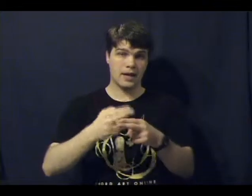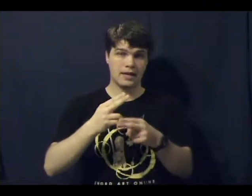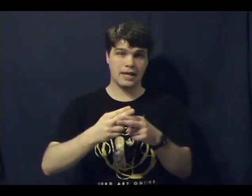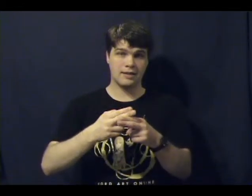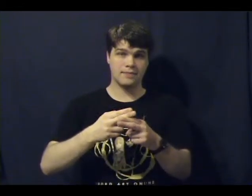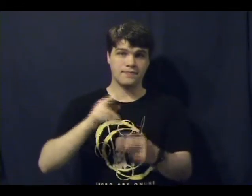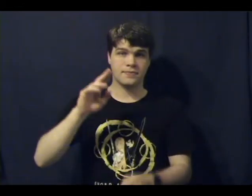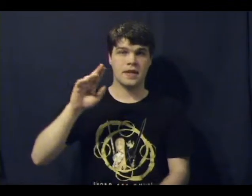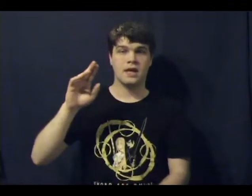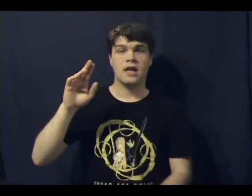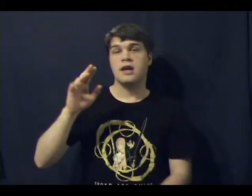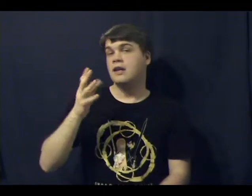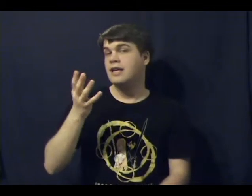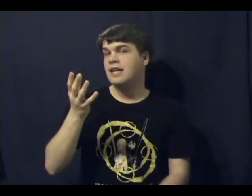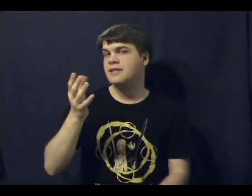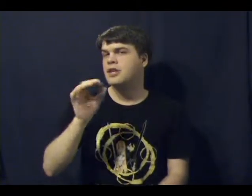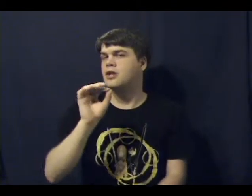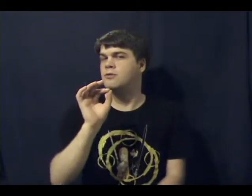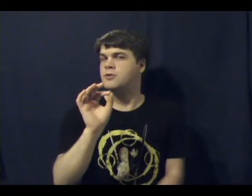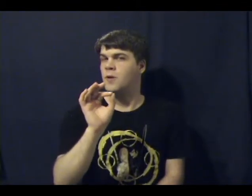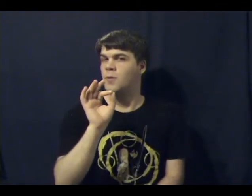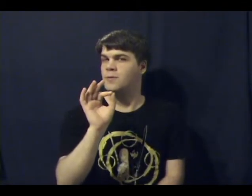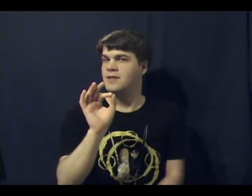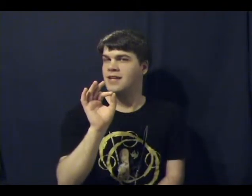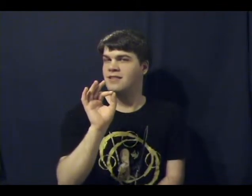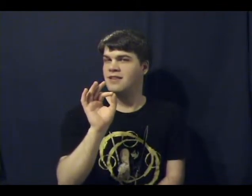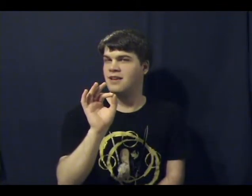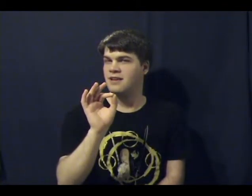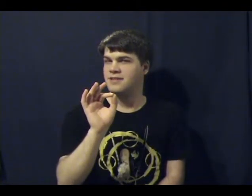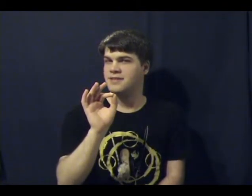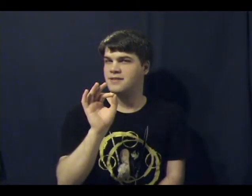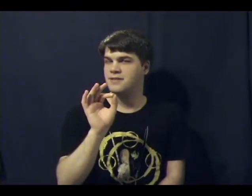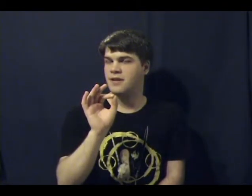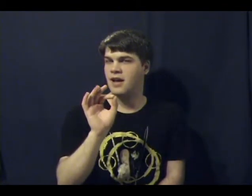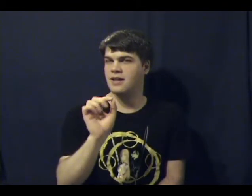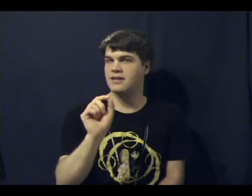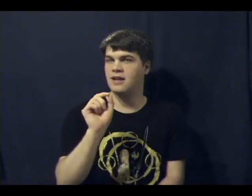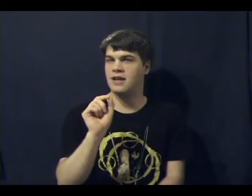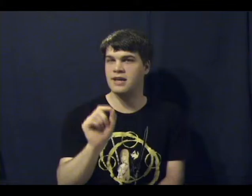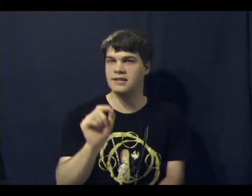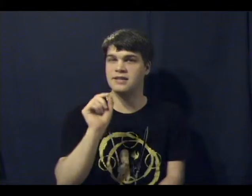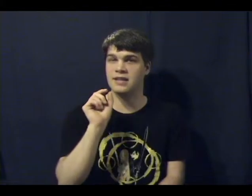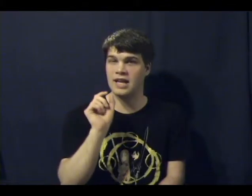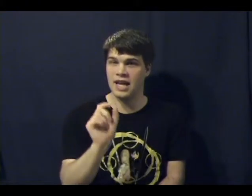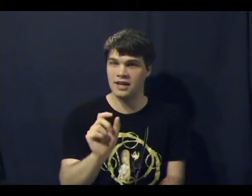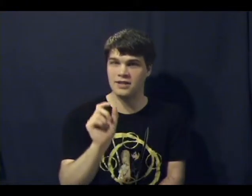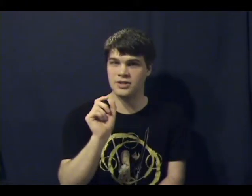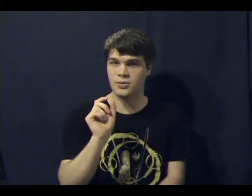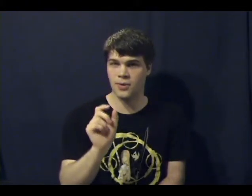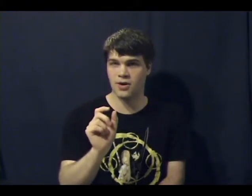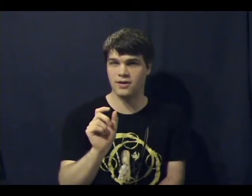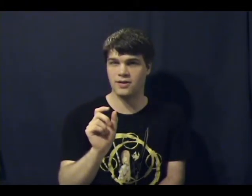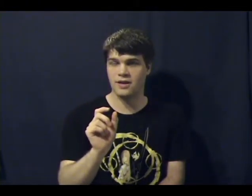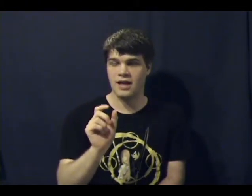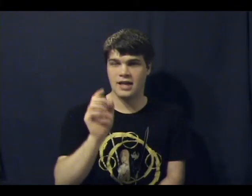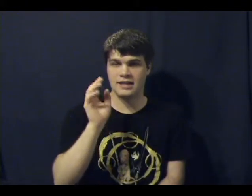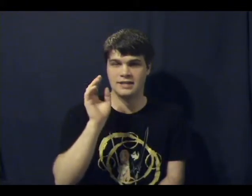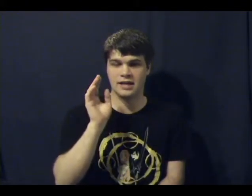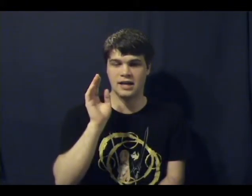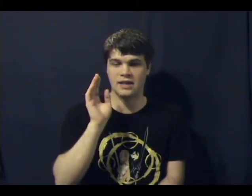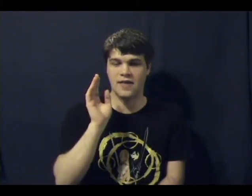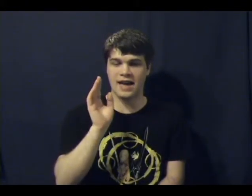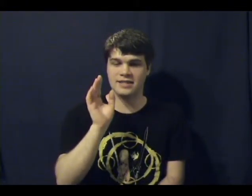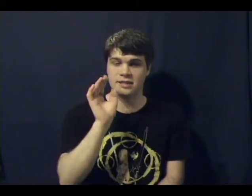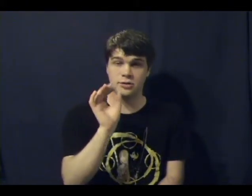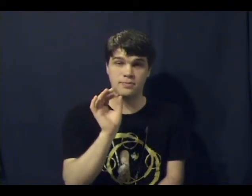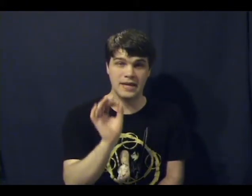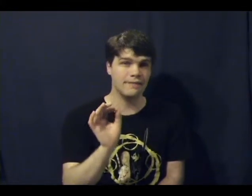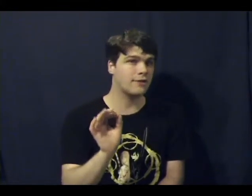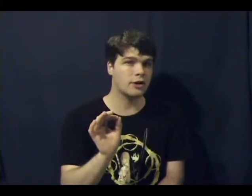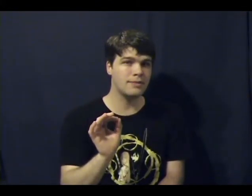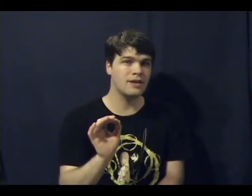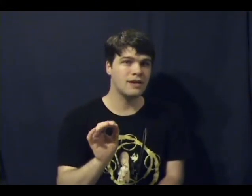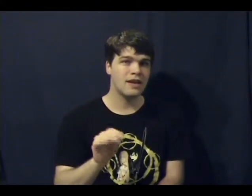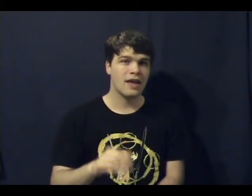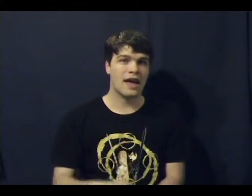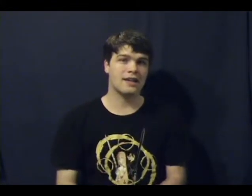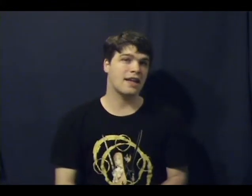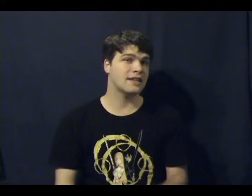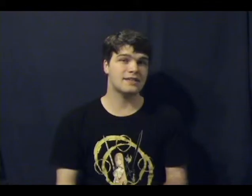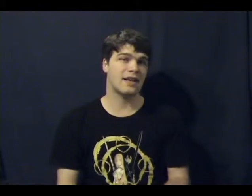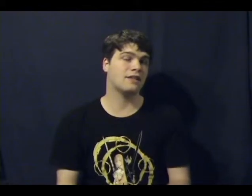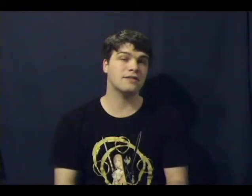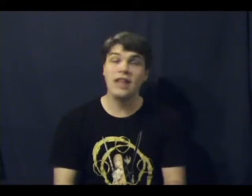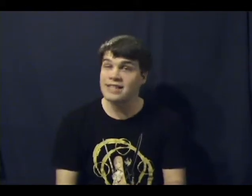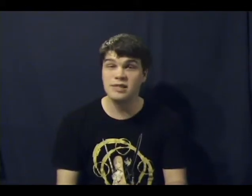My name... is... you don't need the is, okay? Is is an English word. That is a "to be" verb and in ASL that's